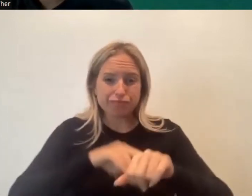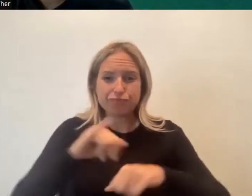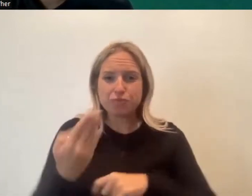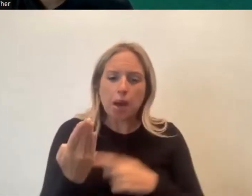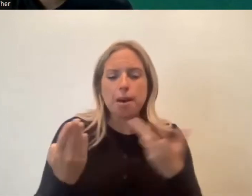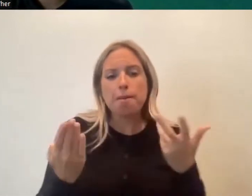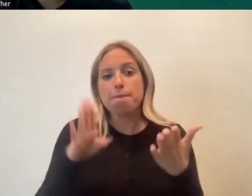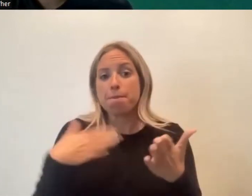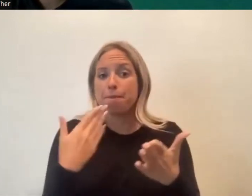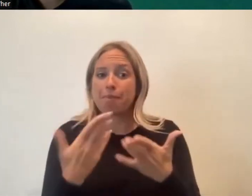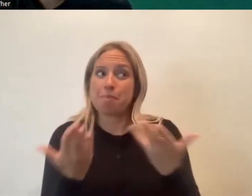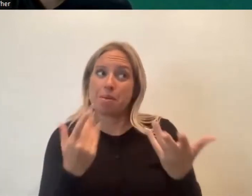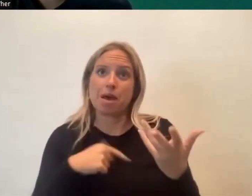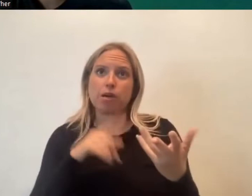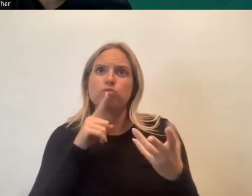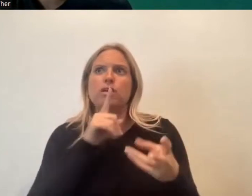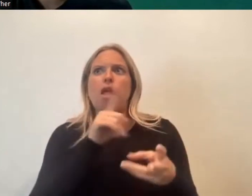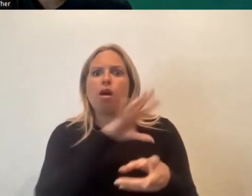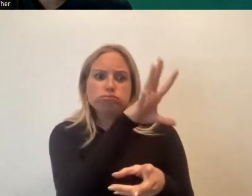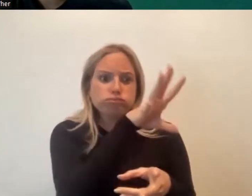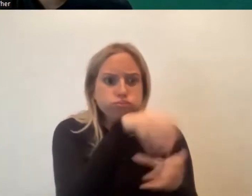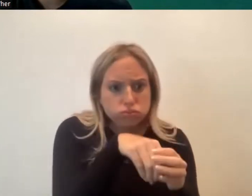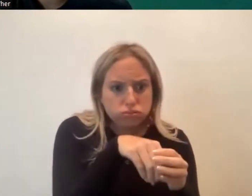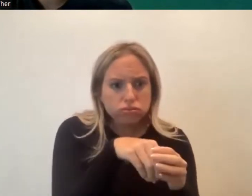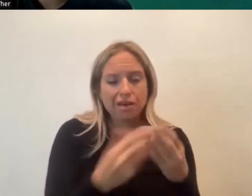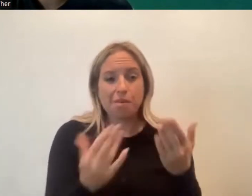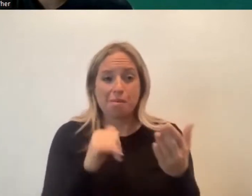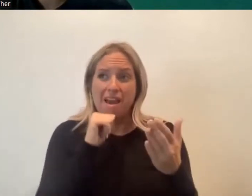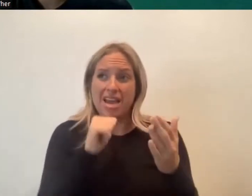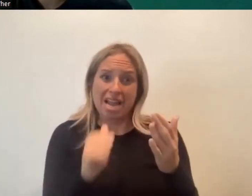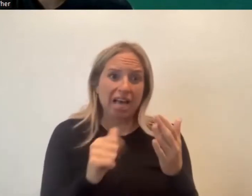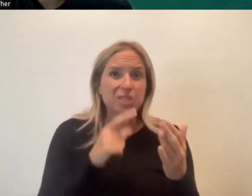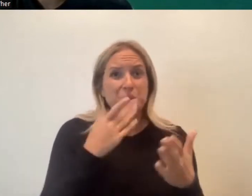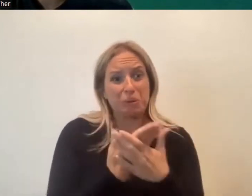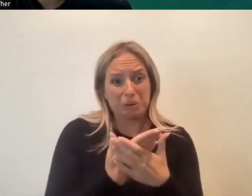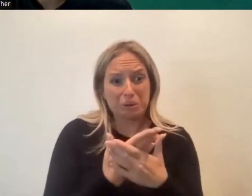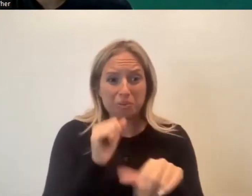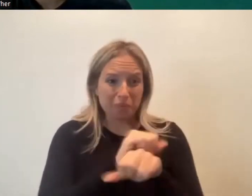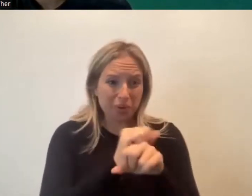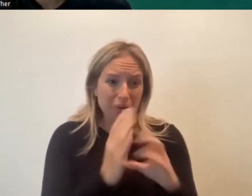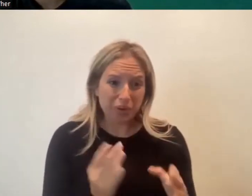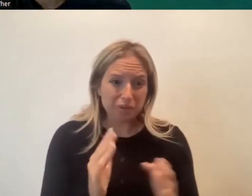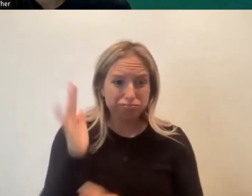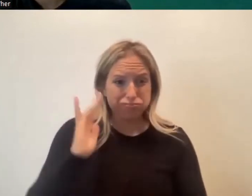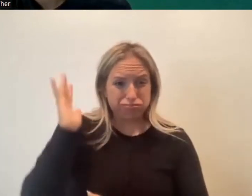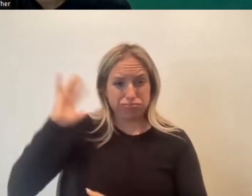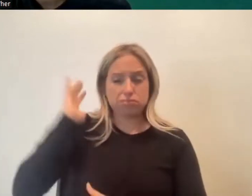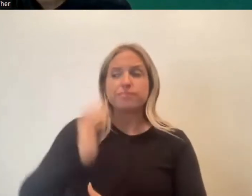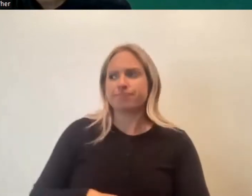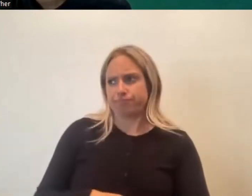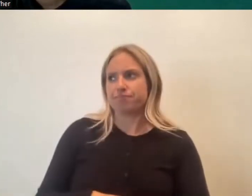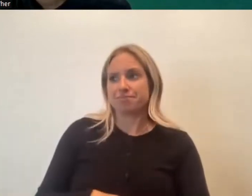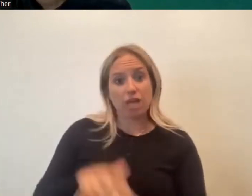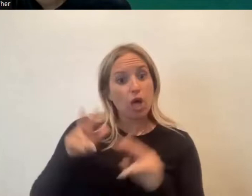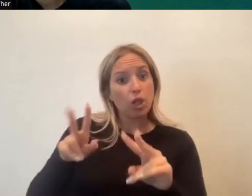most into or performed the best? Mike: Gotcha. Yeah, they look at your work history.